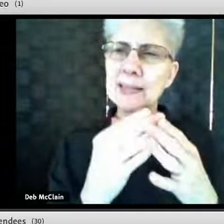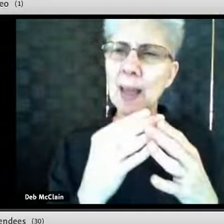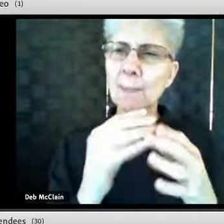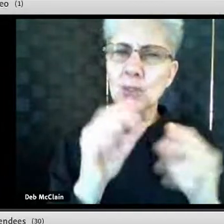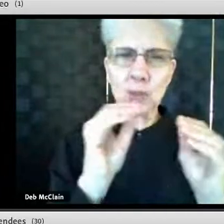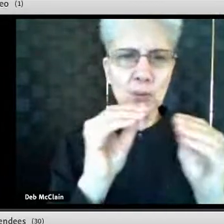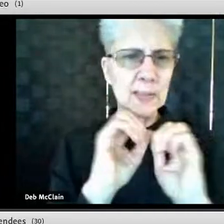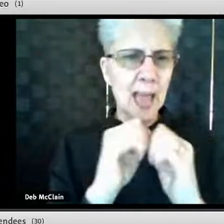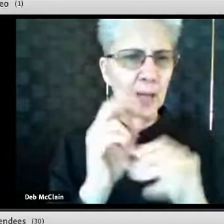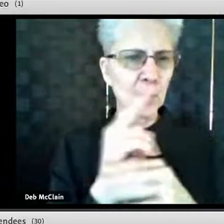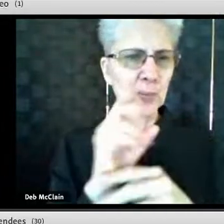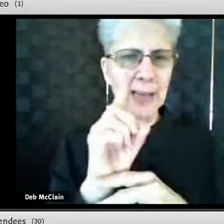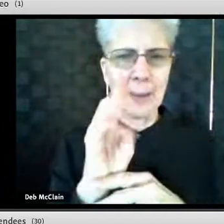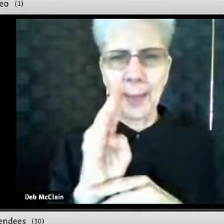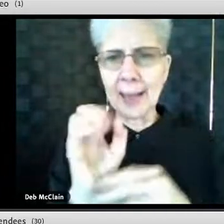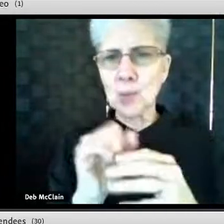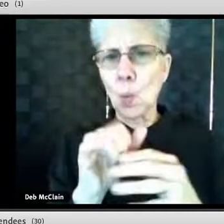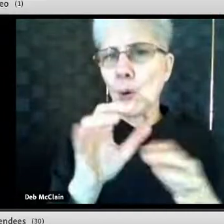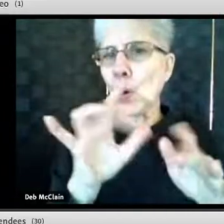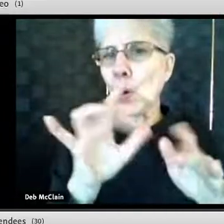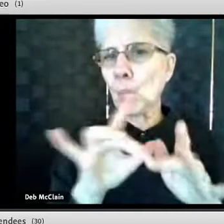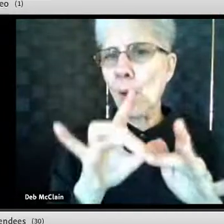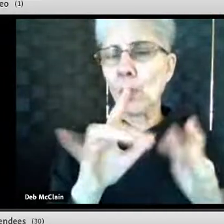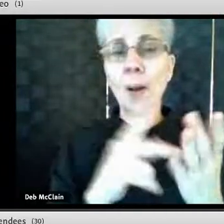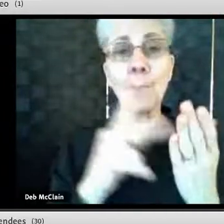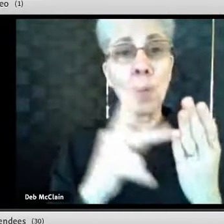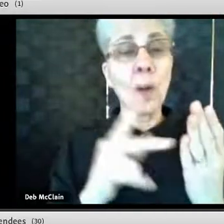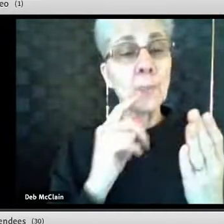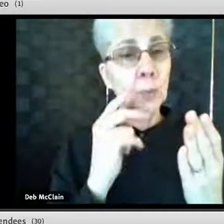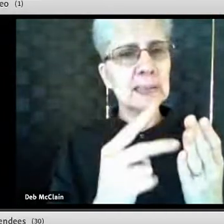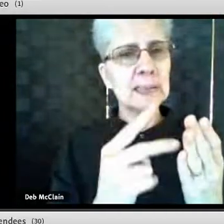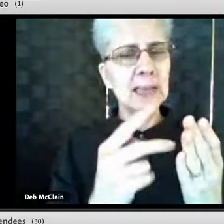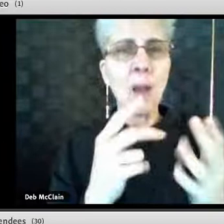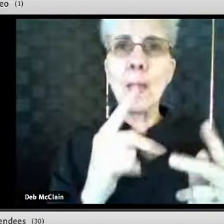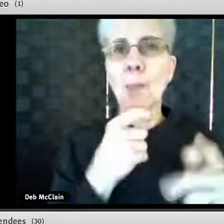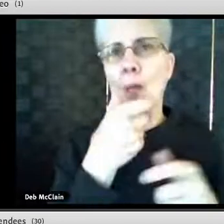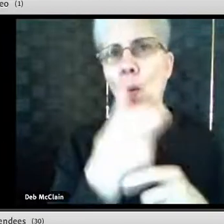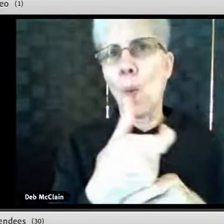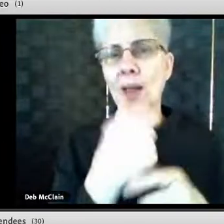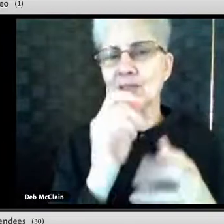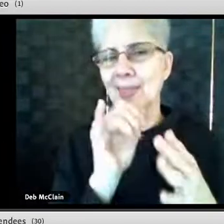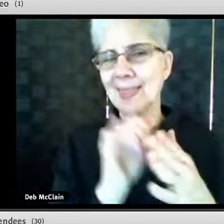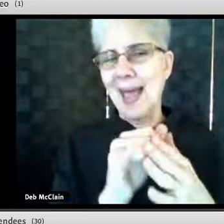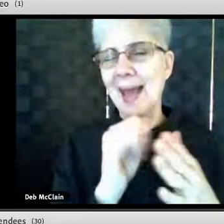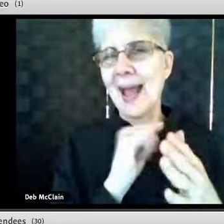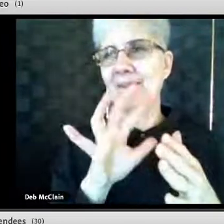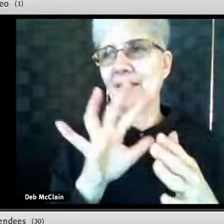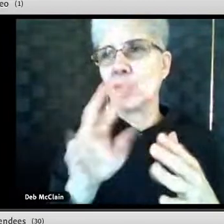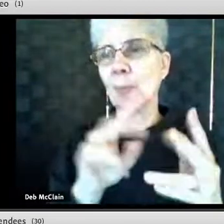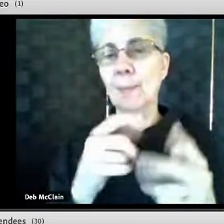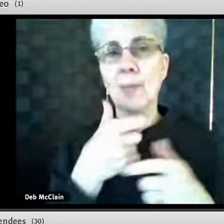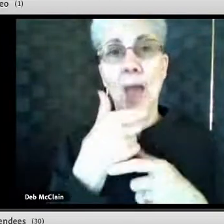so you created some tutorials on how to use databases, or you recorded some programs. You can see when people are only watching the...